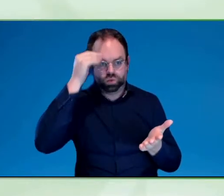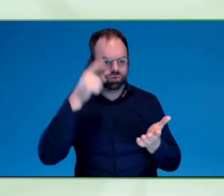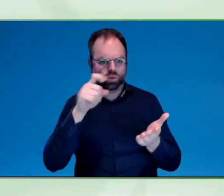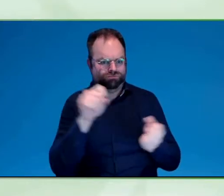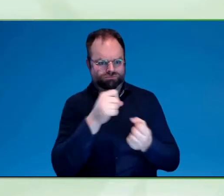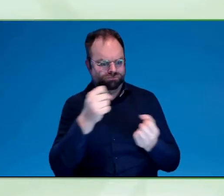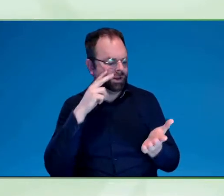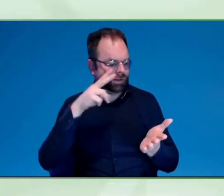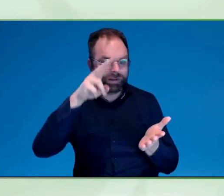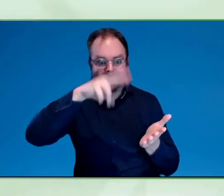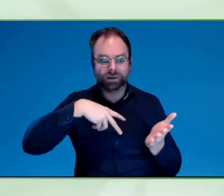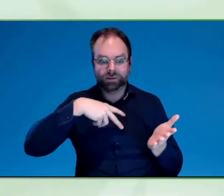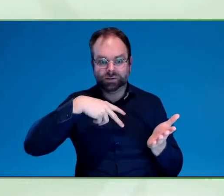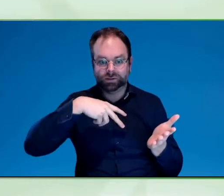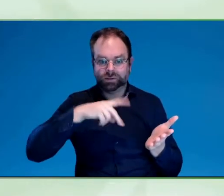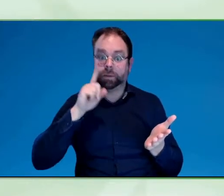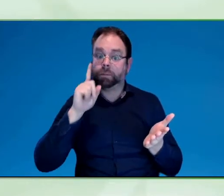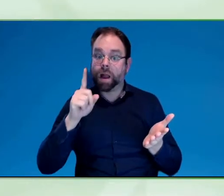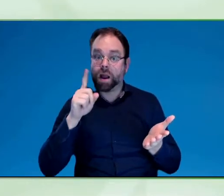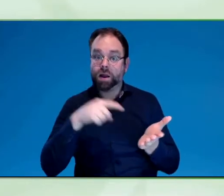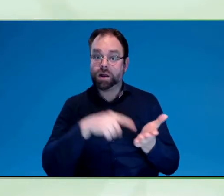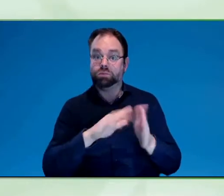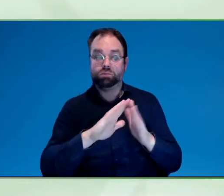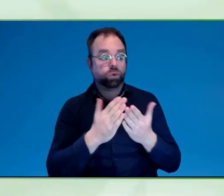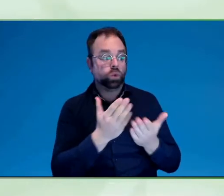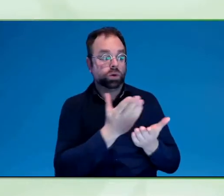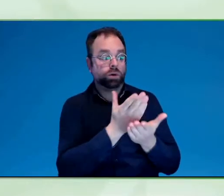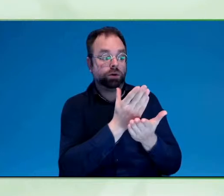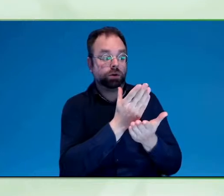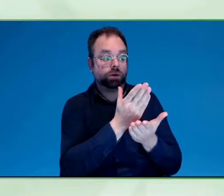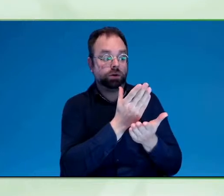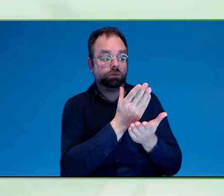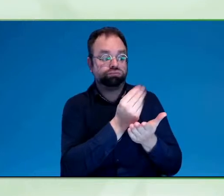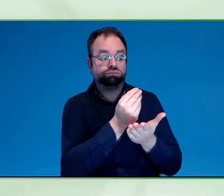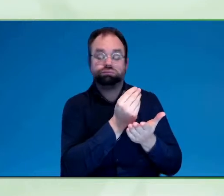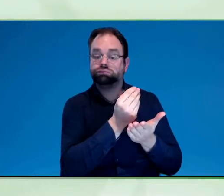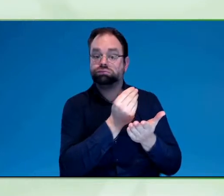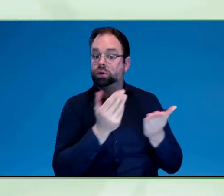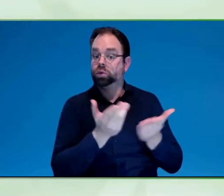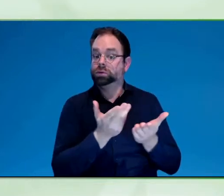Being able to give them more of a universal way to experience the information helps them